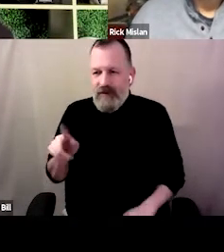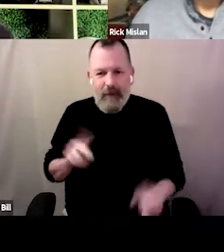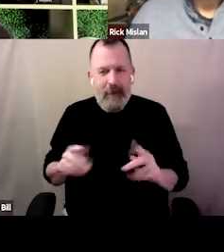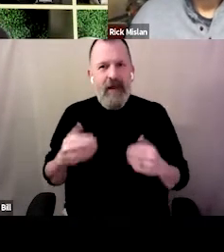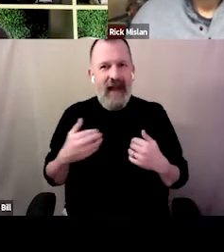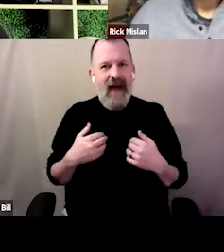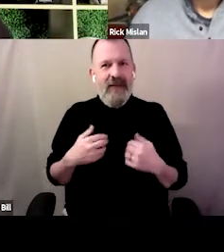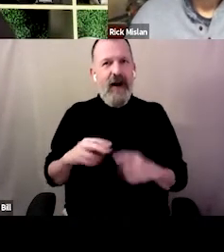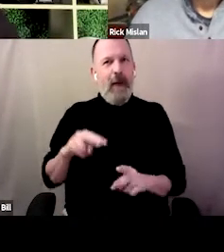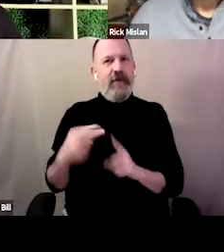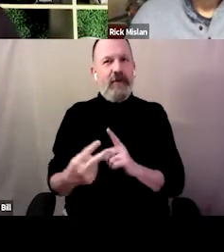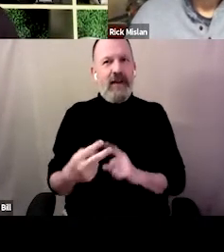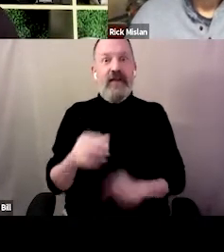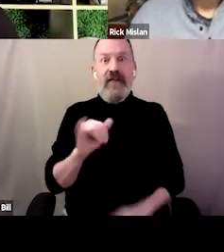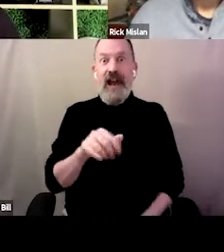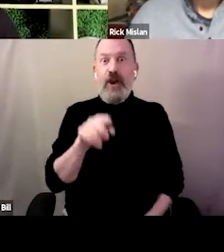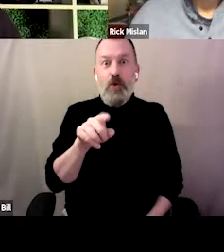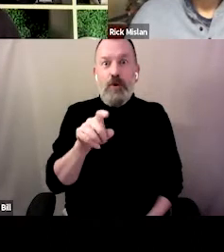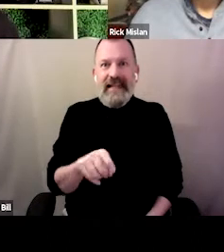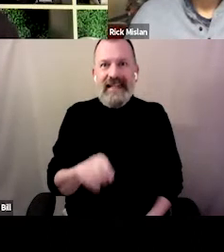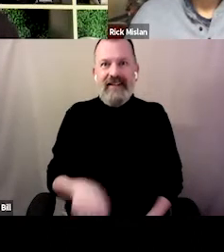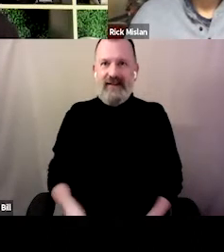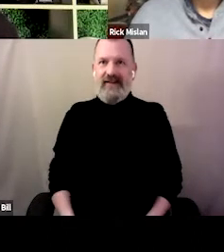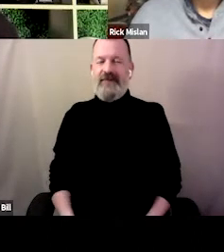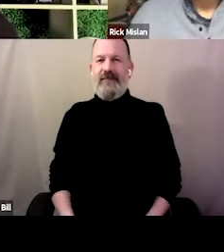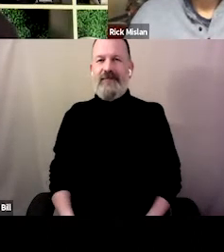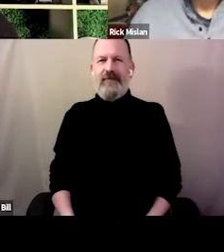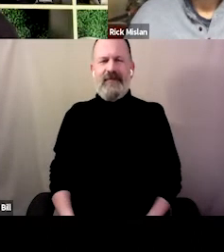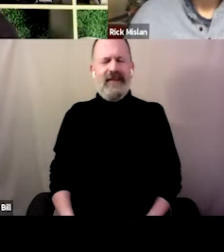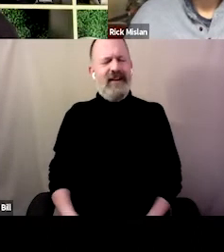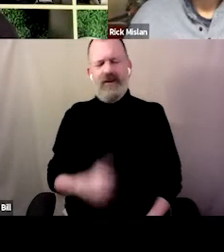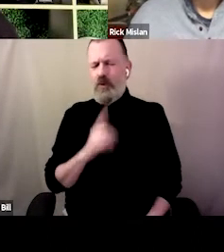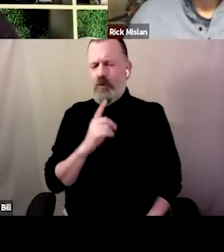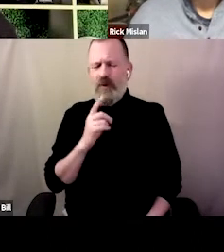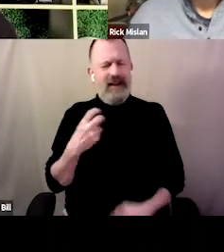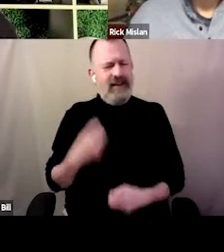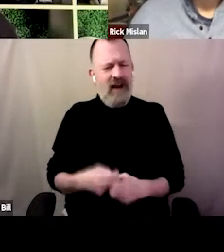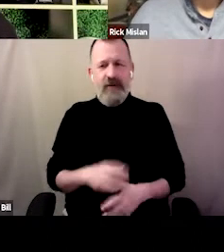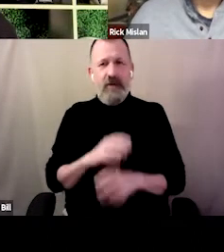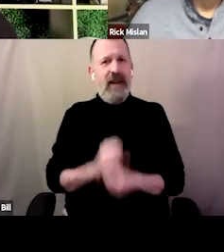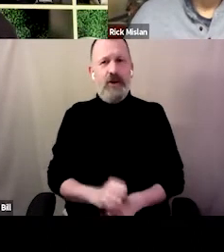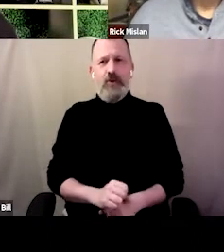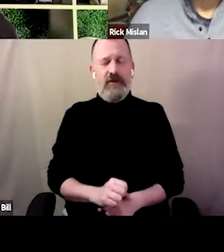CalebBarlow: And one of the toughest things to get used to is to get past your own ego that may be